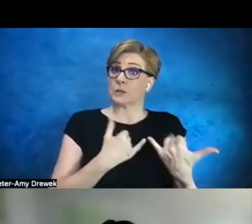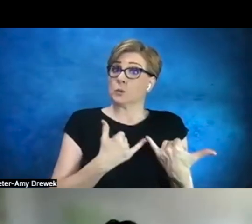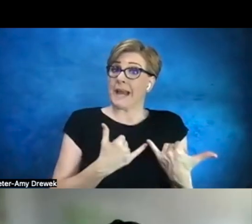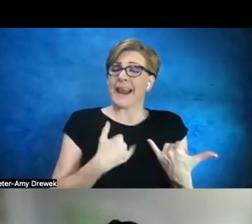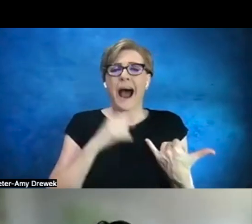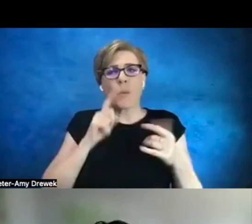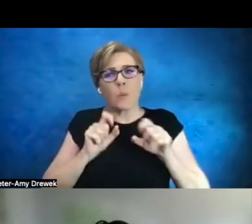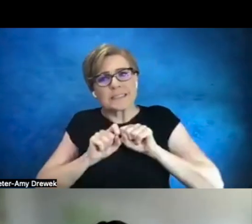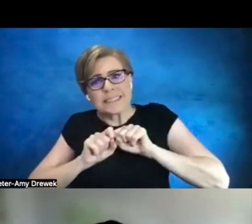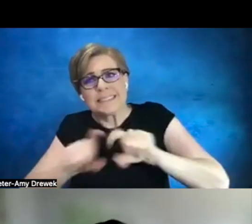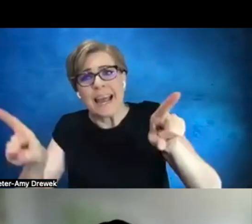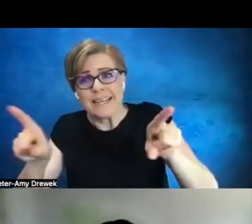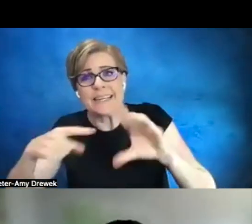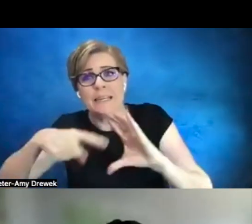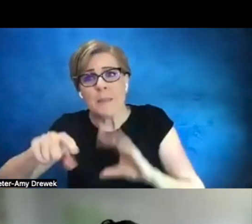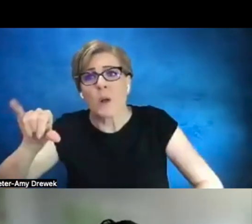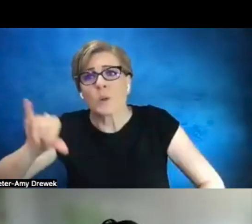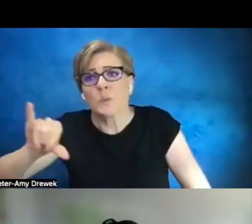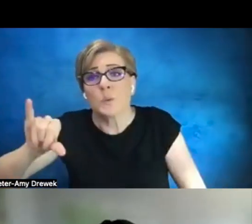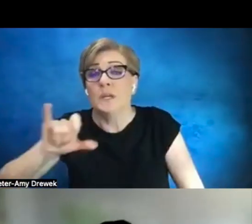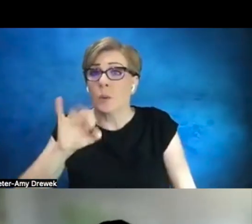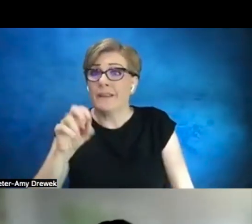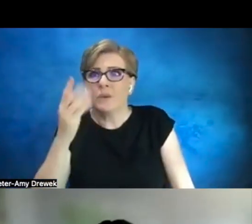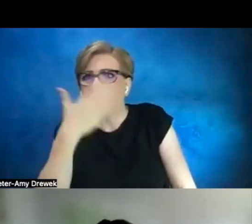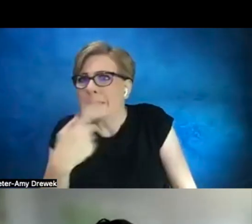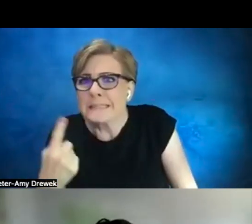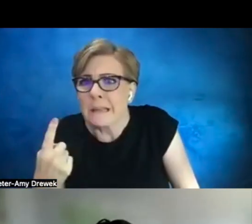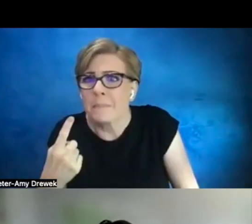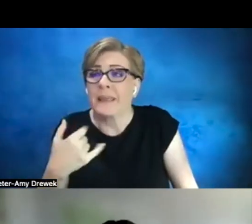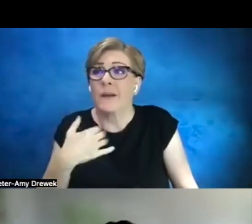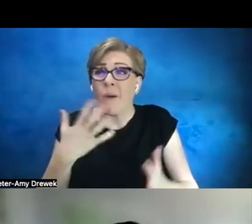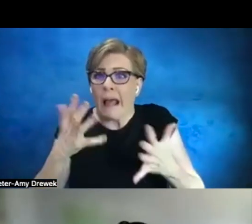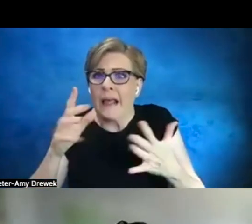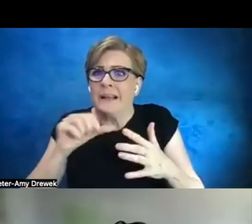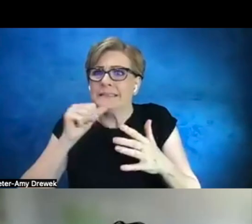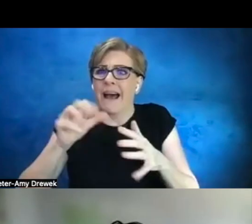you miss anything or if you need any notes. I'm happy to send all that afterwards,